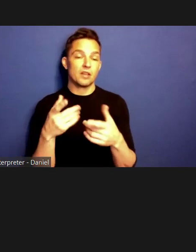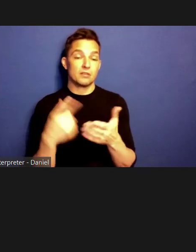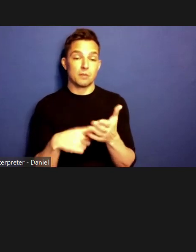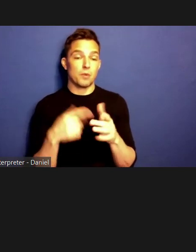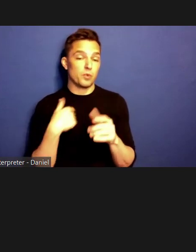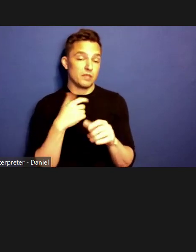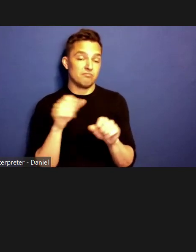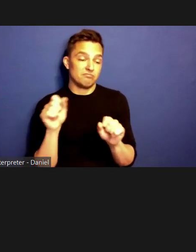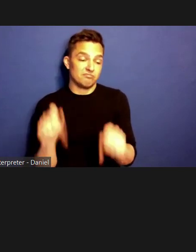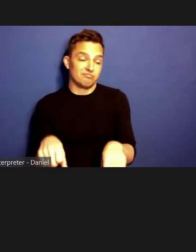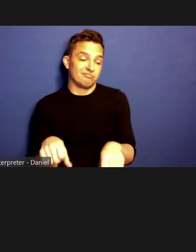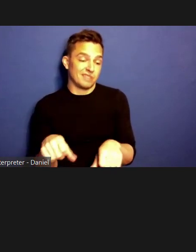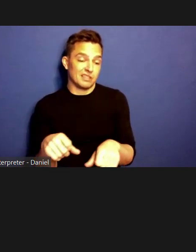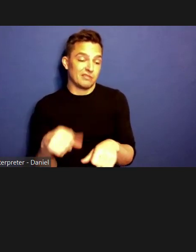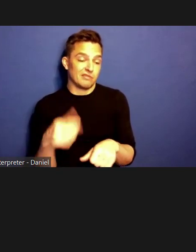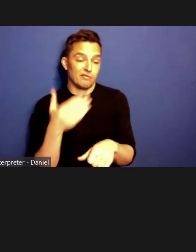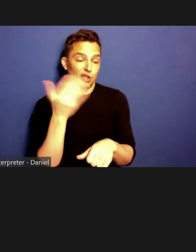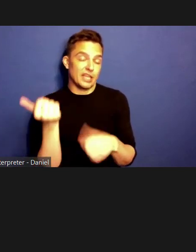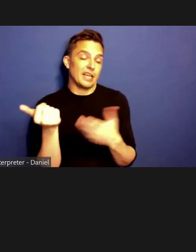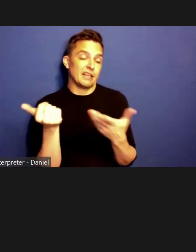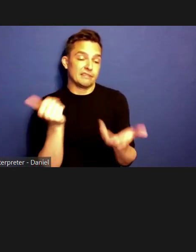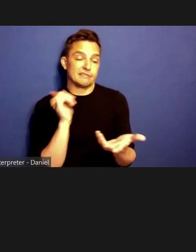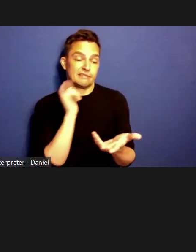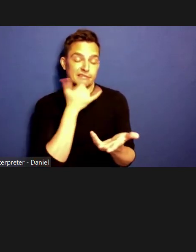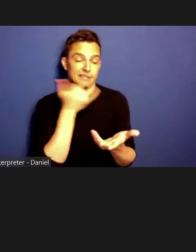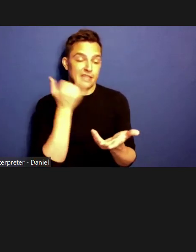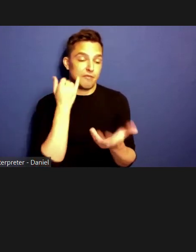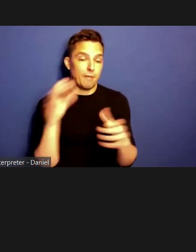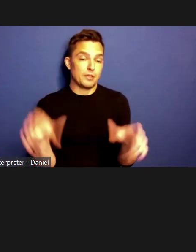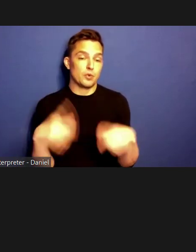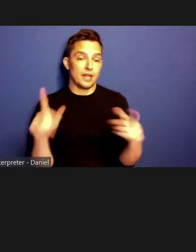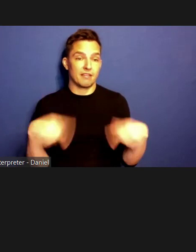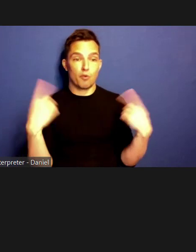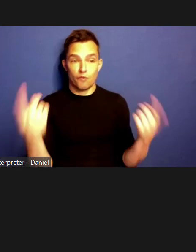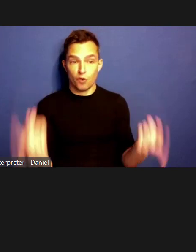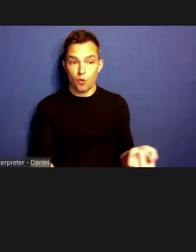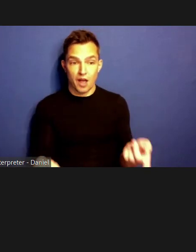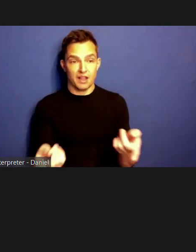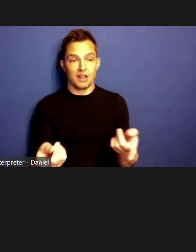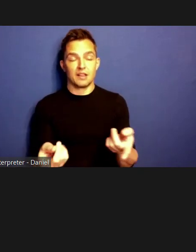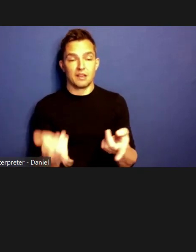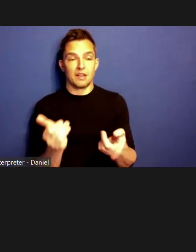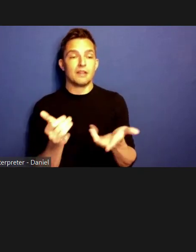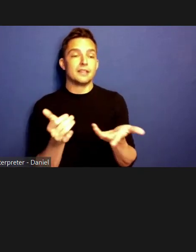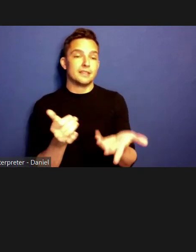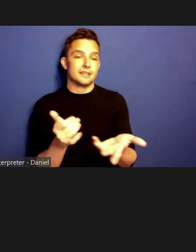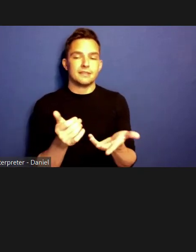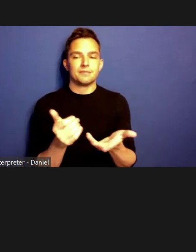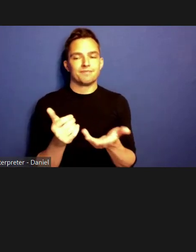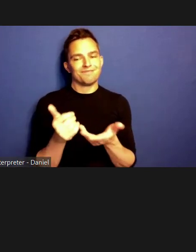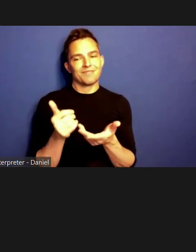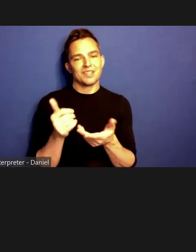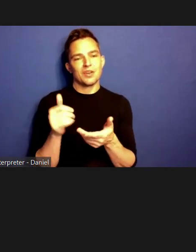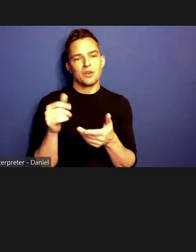for a while. And one of them is making sure we have a really quiet environment to screen in.